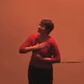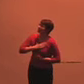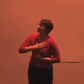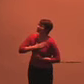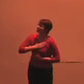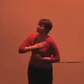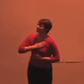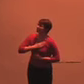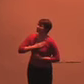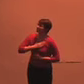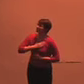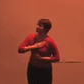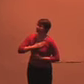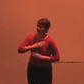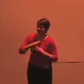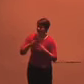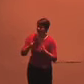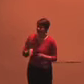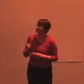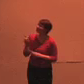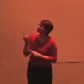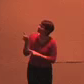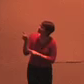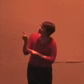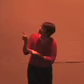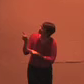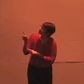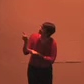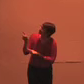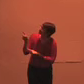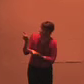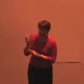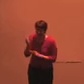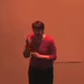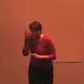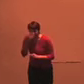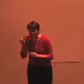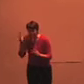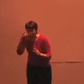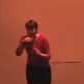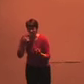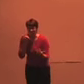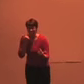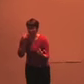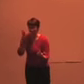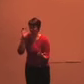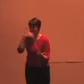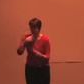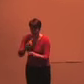It looks so strange in this surroundings.